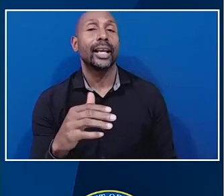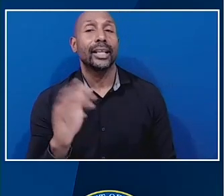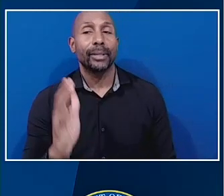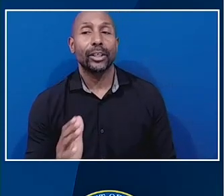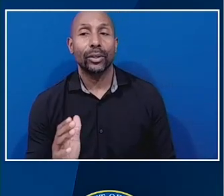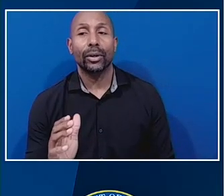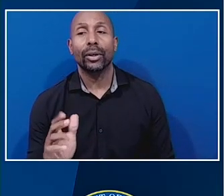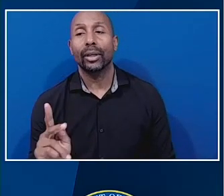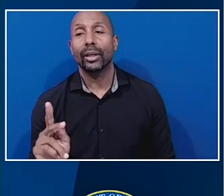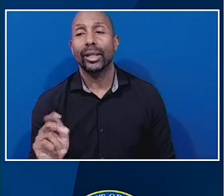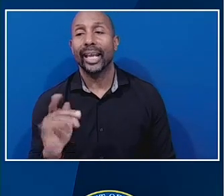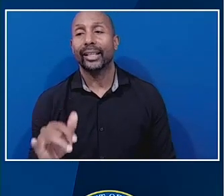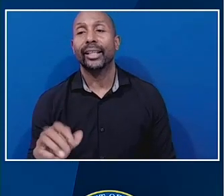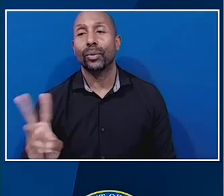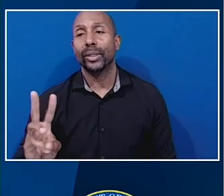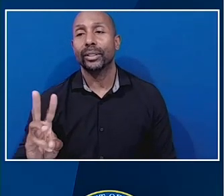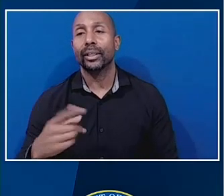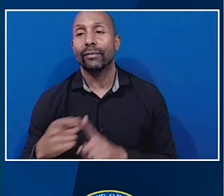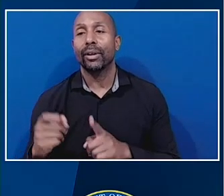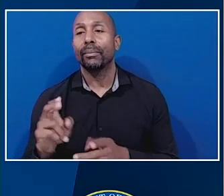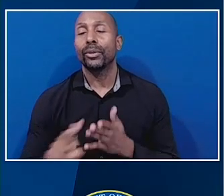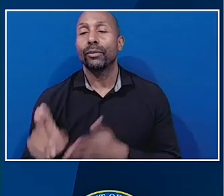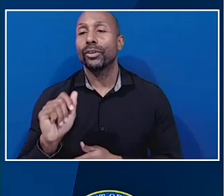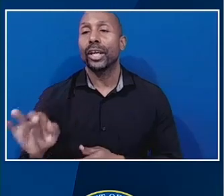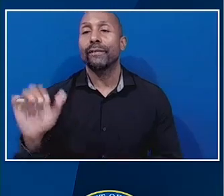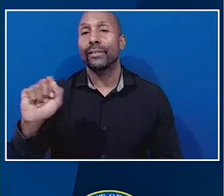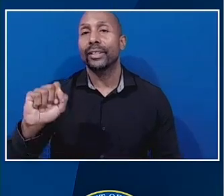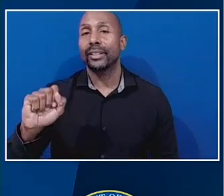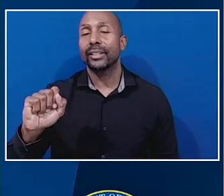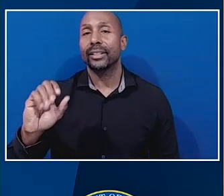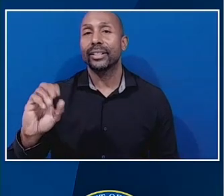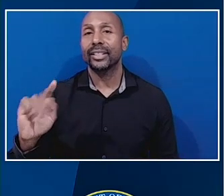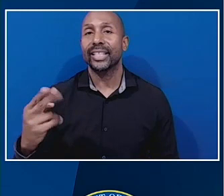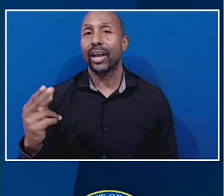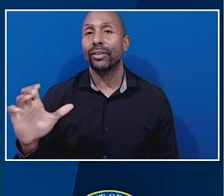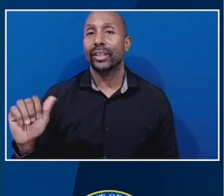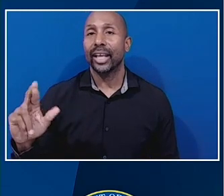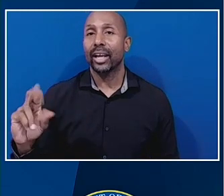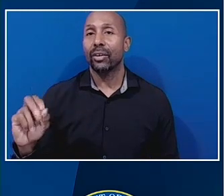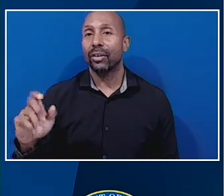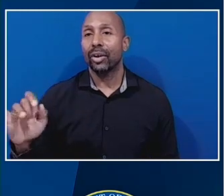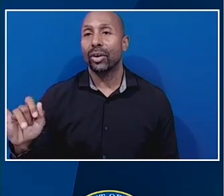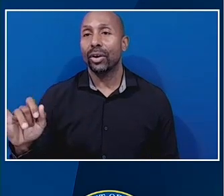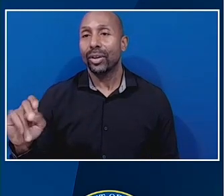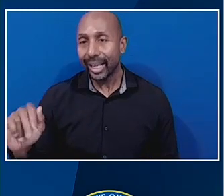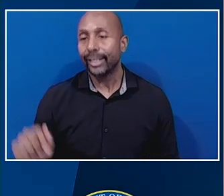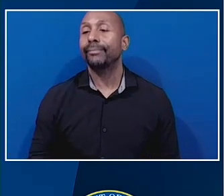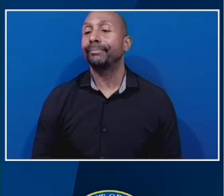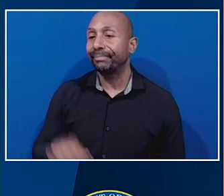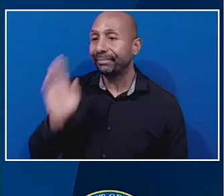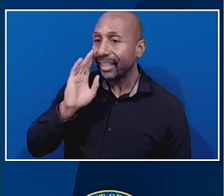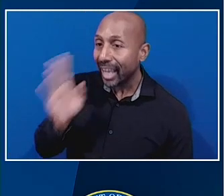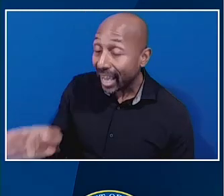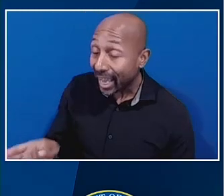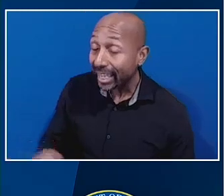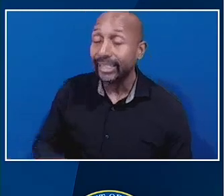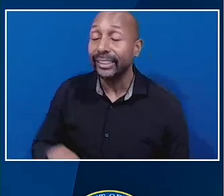University of South Carolina. Hi, Cathy. You will have three minutes to address the